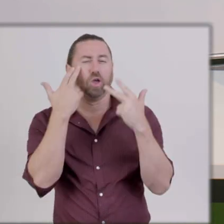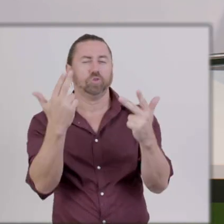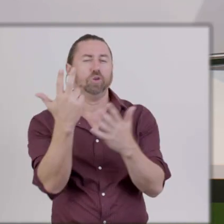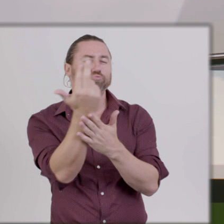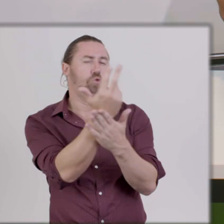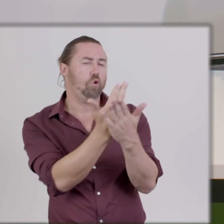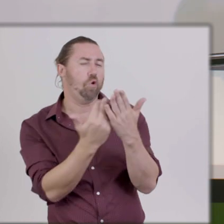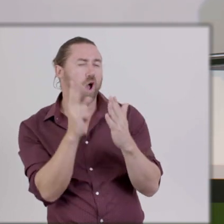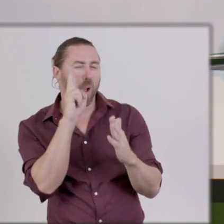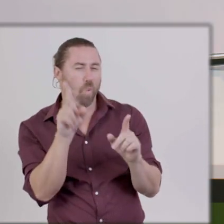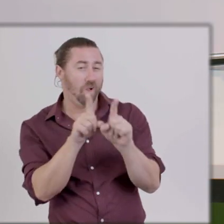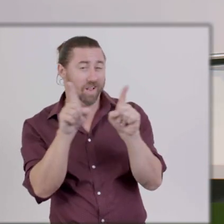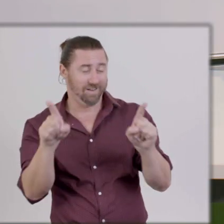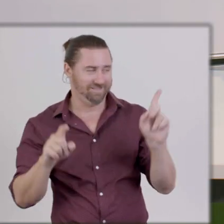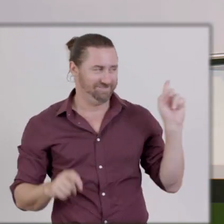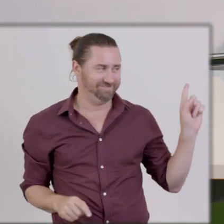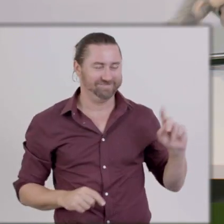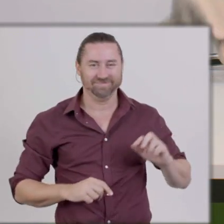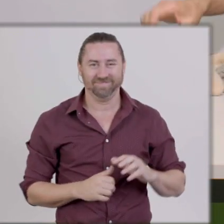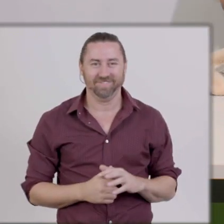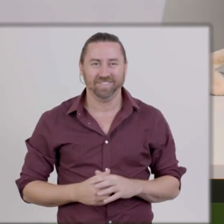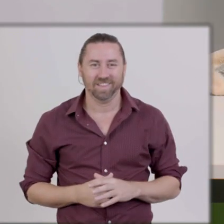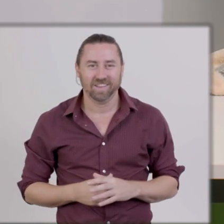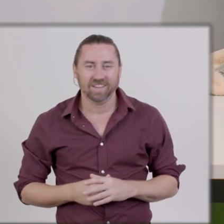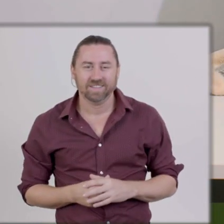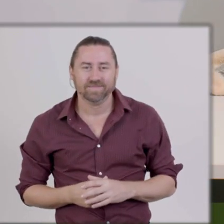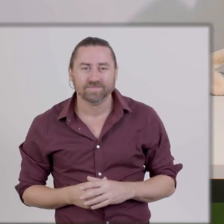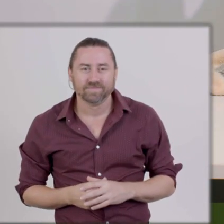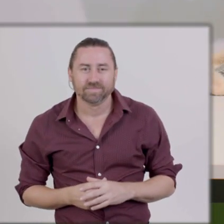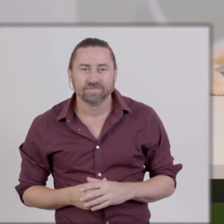Let's have a look at a drawing.